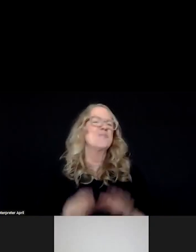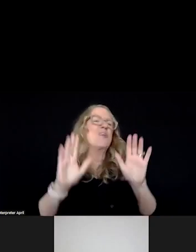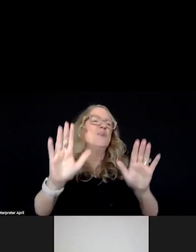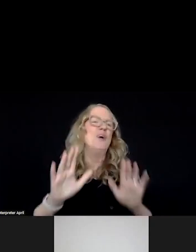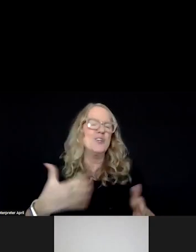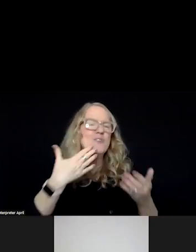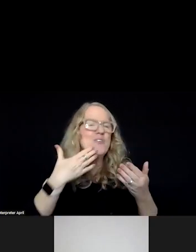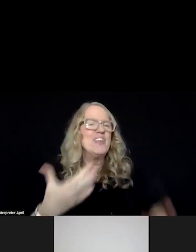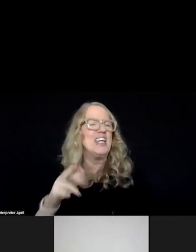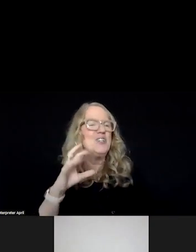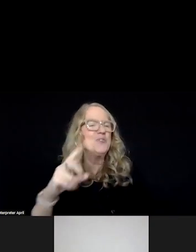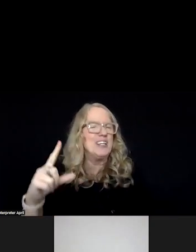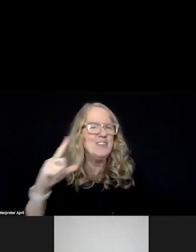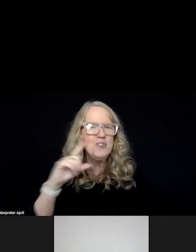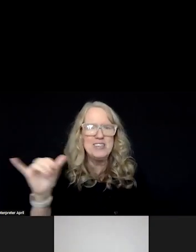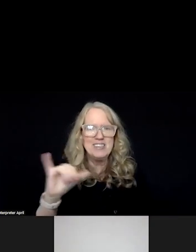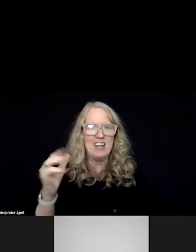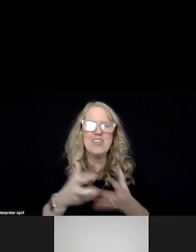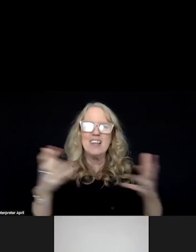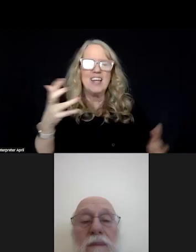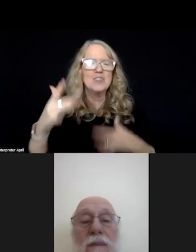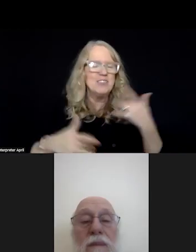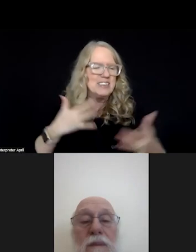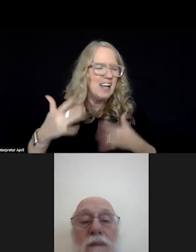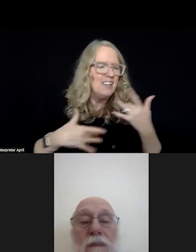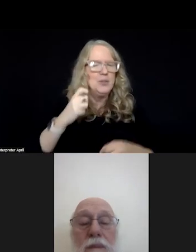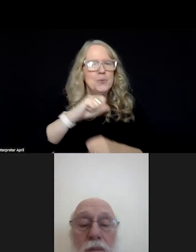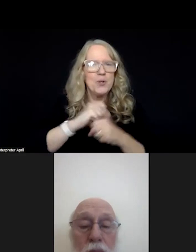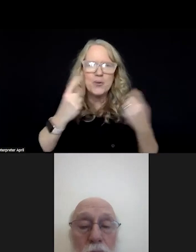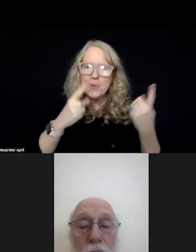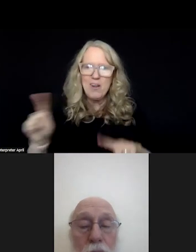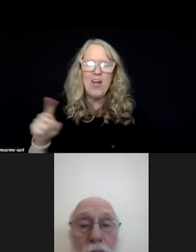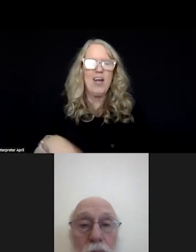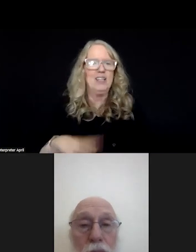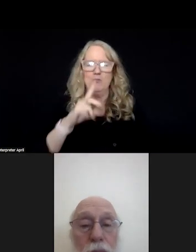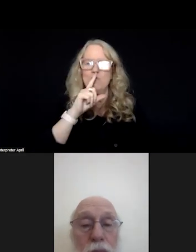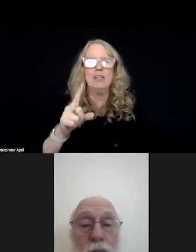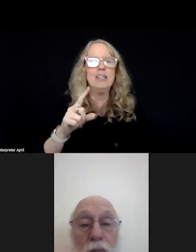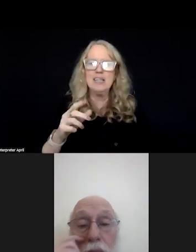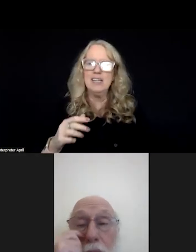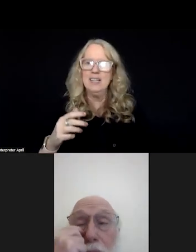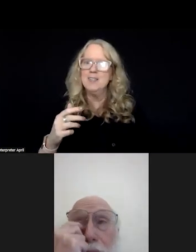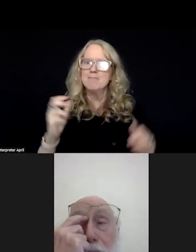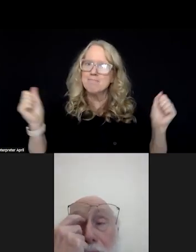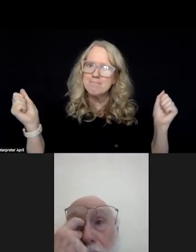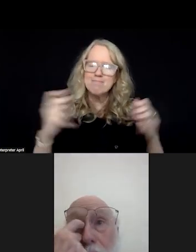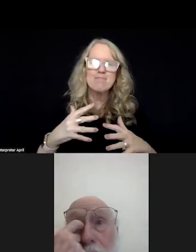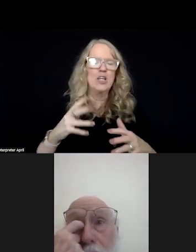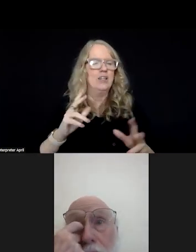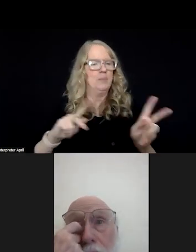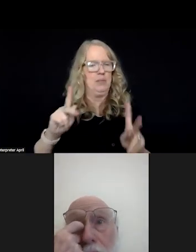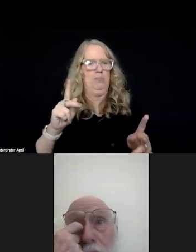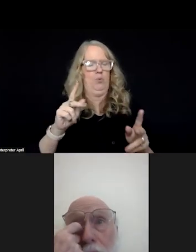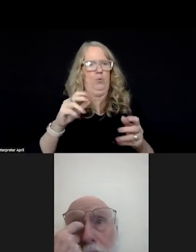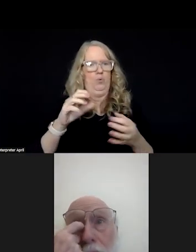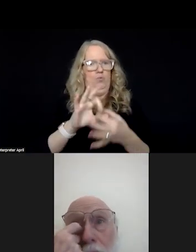RICHARD. LOTS OF WORK GOING ON WITH CONVENING THESE ISSUES. GOING TO TURN